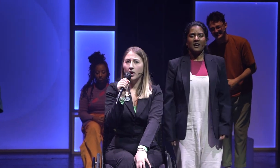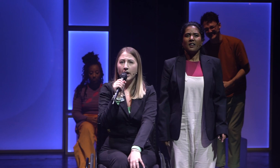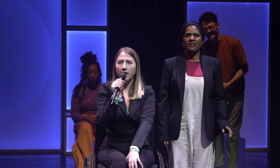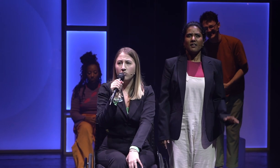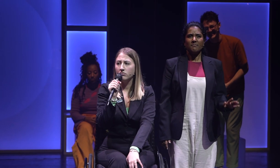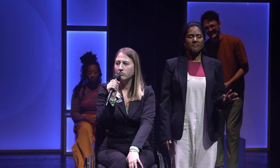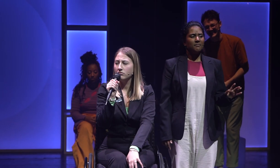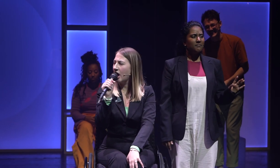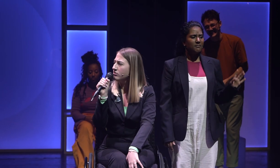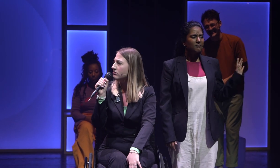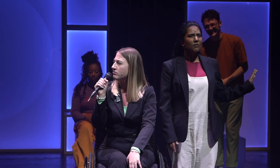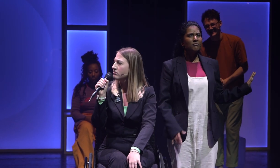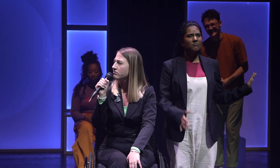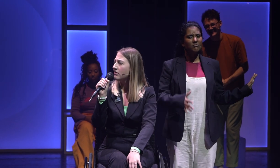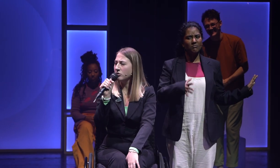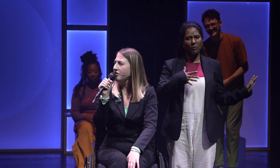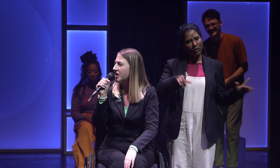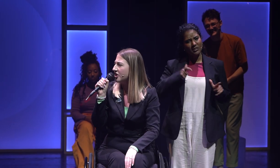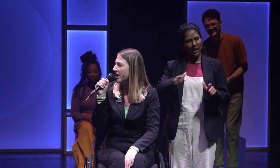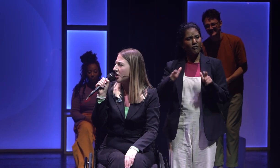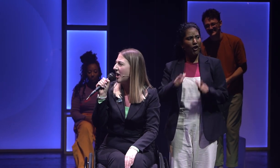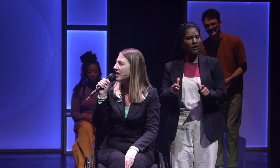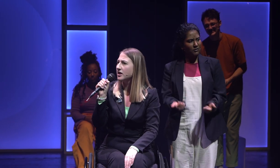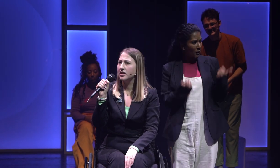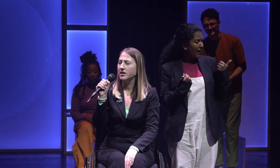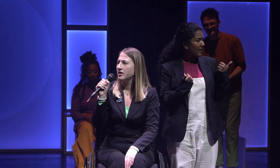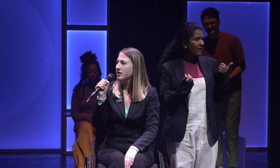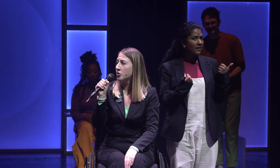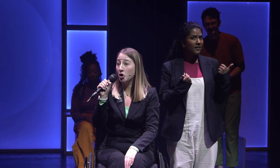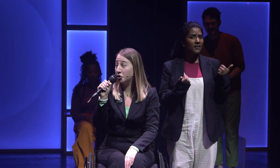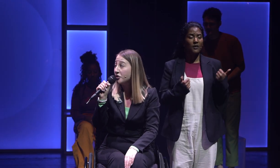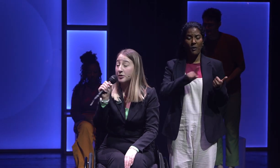Ermm, no. I'm going to finish, if that's ok. With all due respect, I've